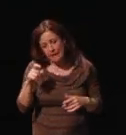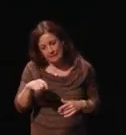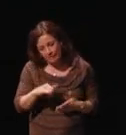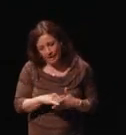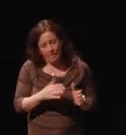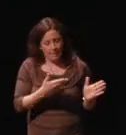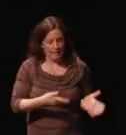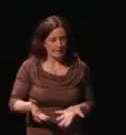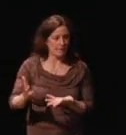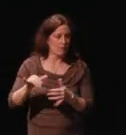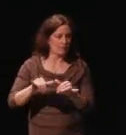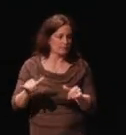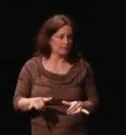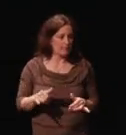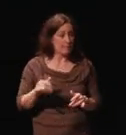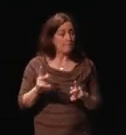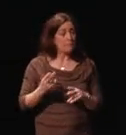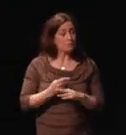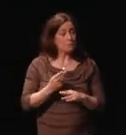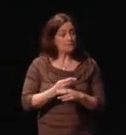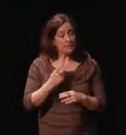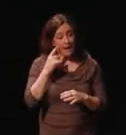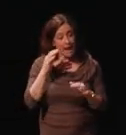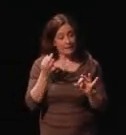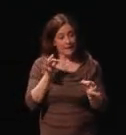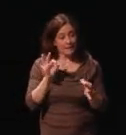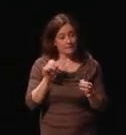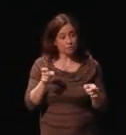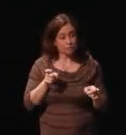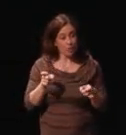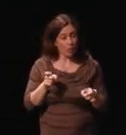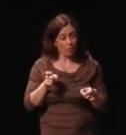and people using eye gaze controlled wheelchairs in the '60s,